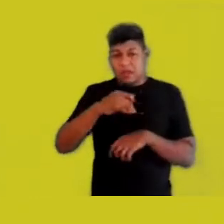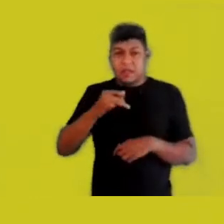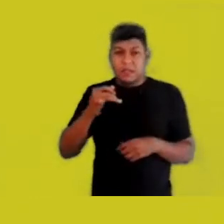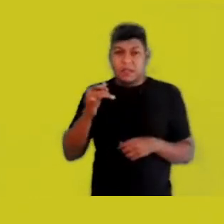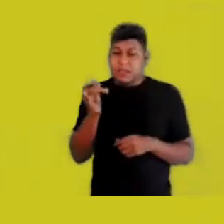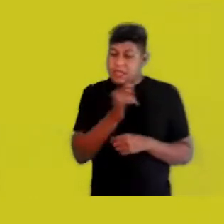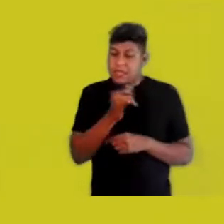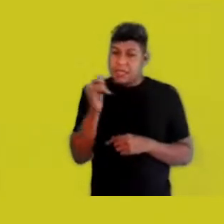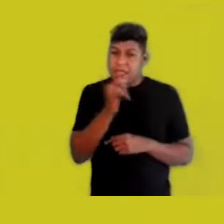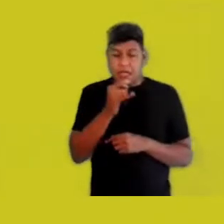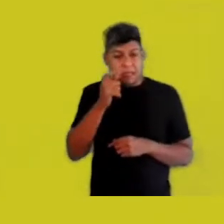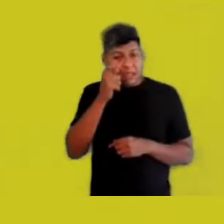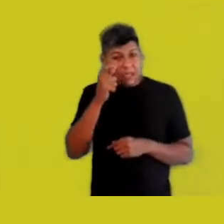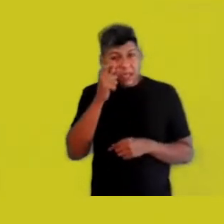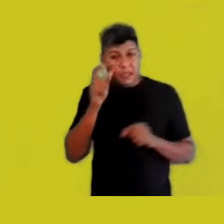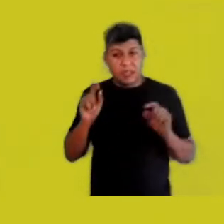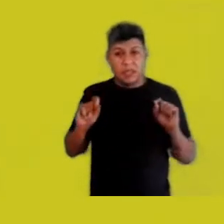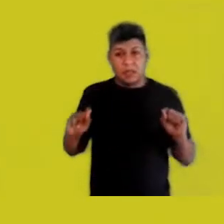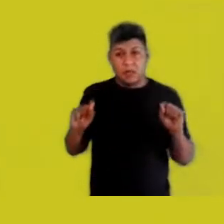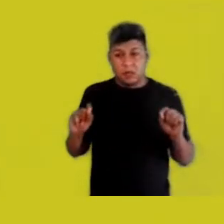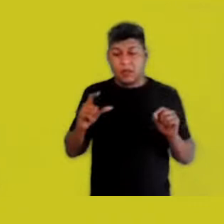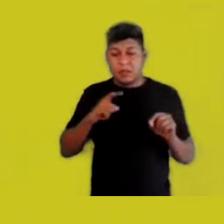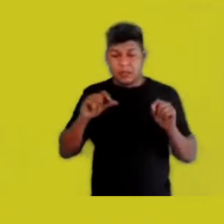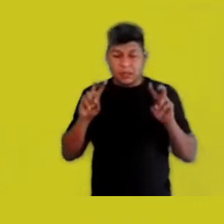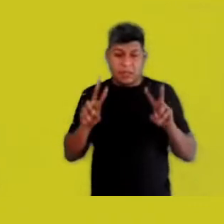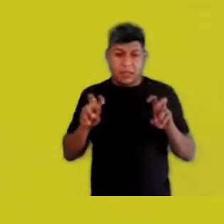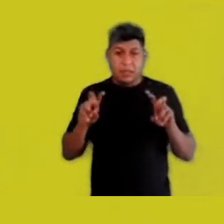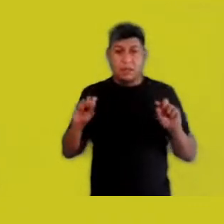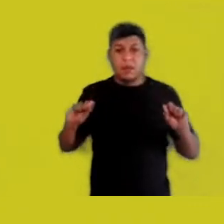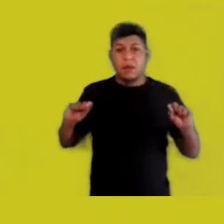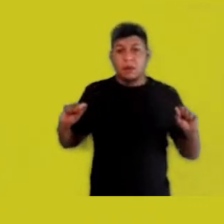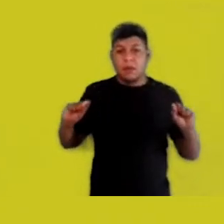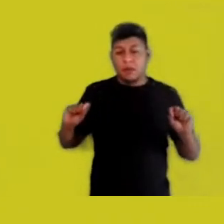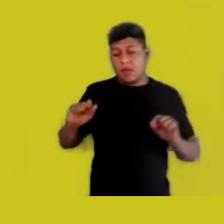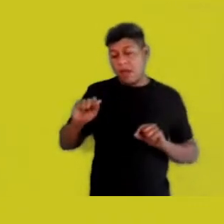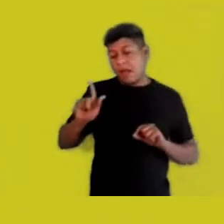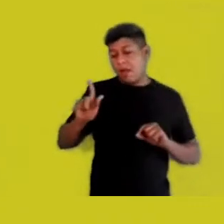who deals with these subjects, because algorithms, in the end,